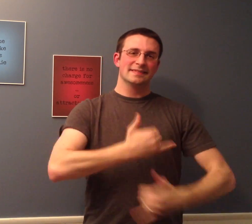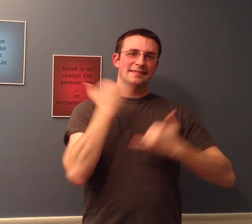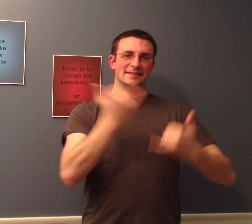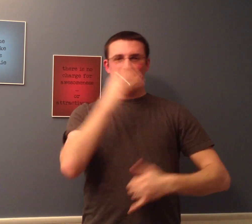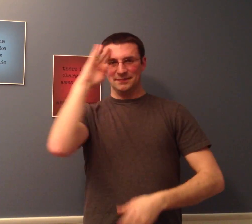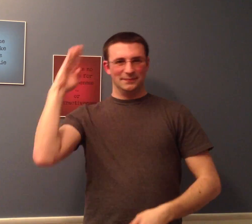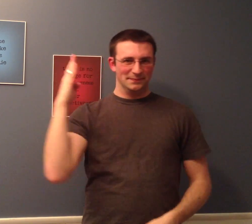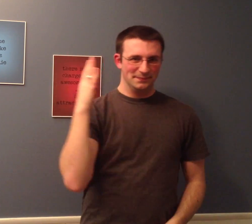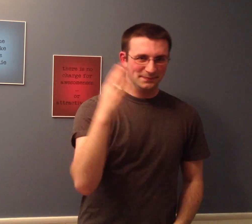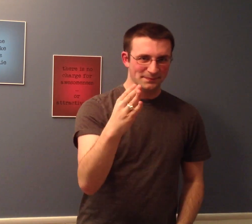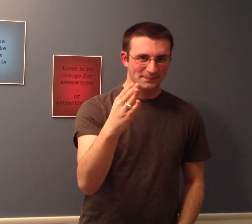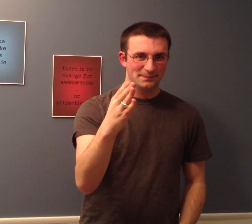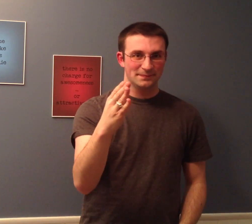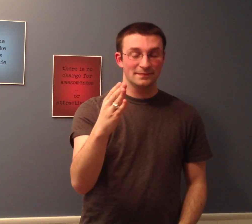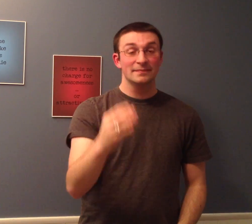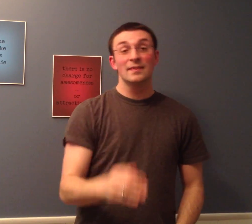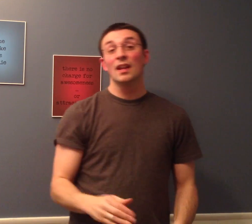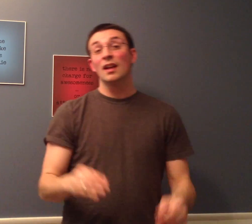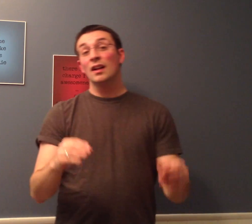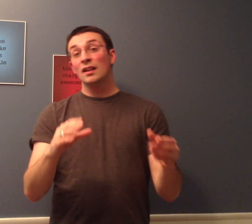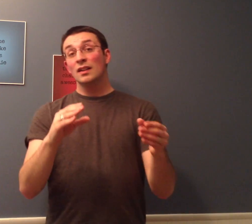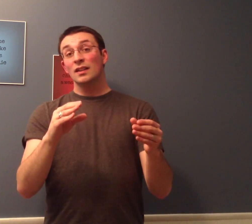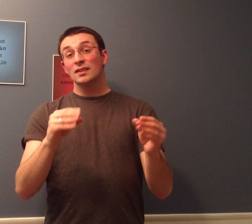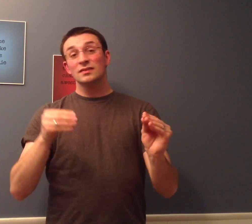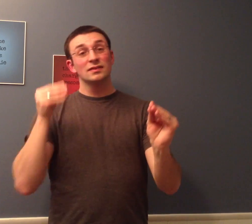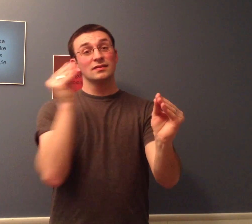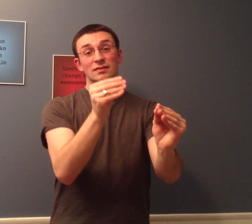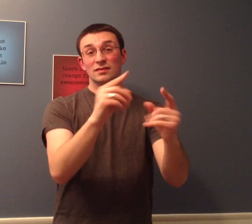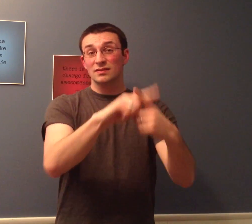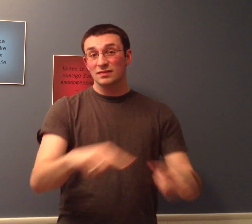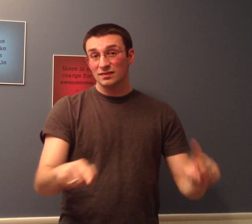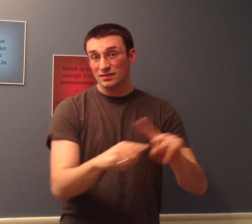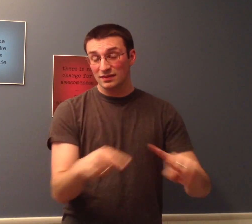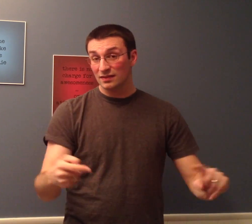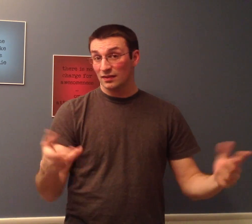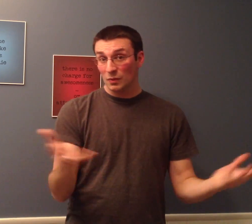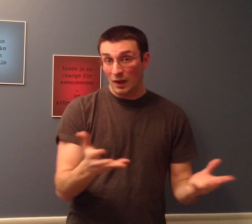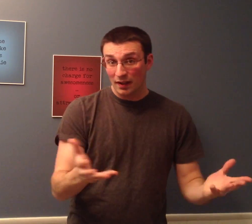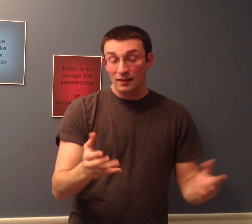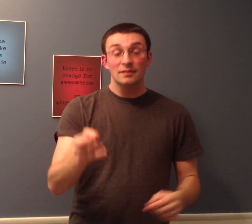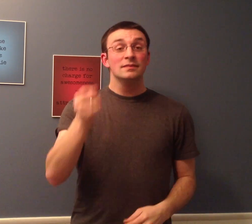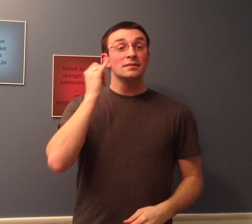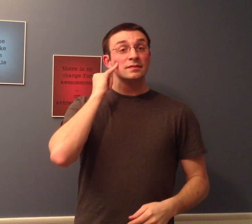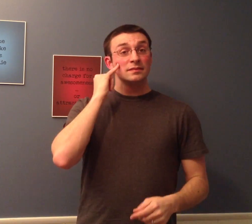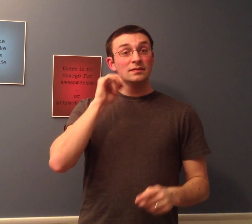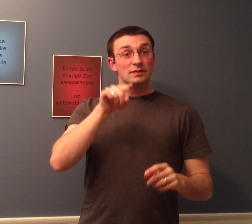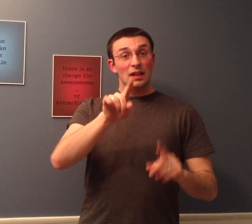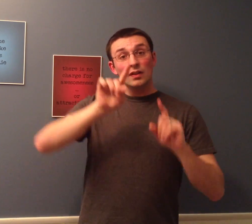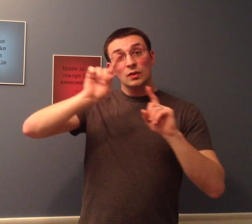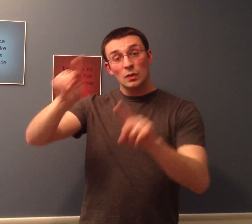So they got married and lived heverly after hapwards. Now, the storal of the mory is this: